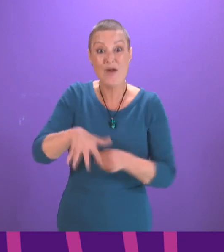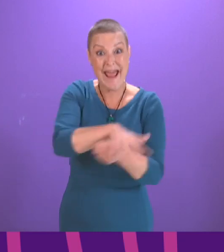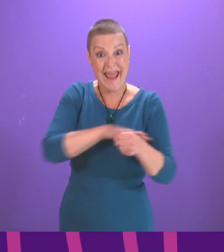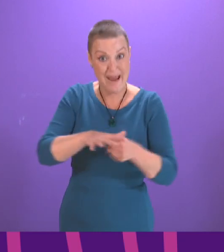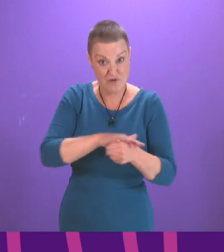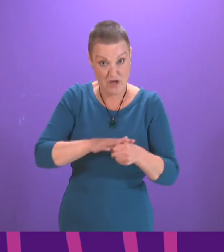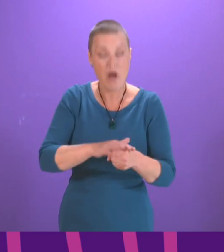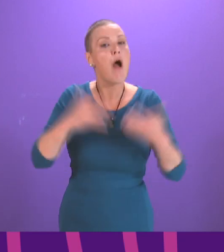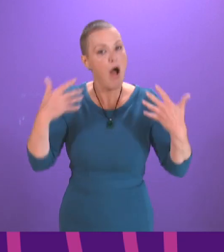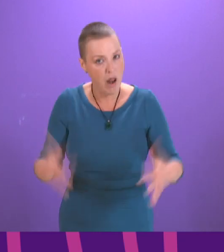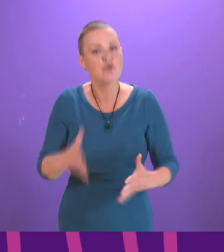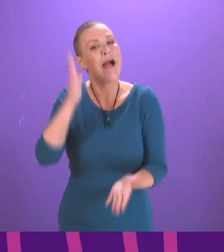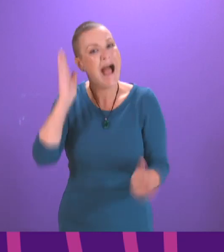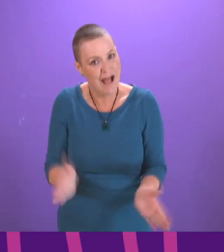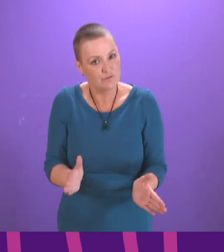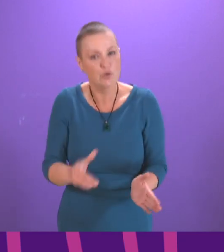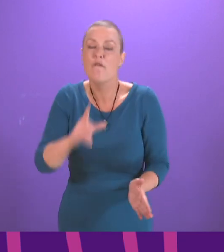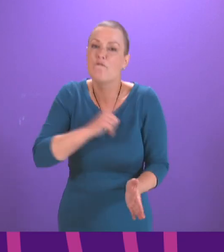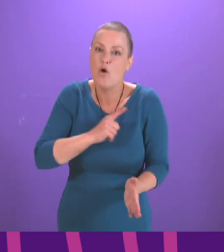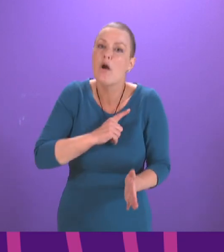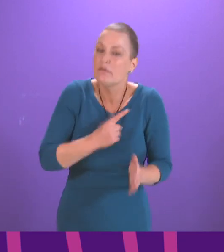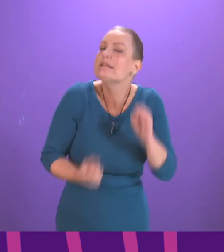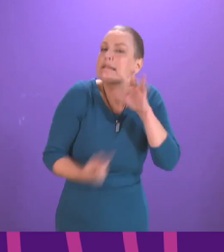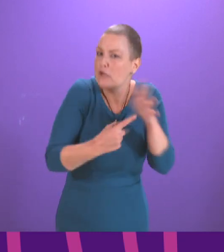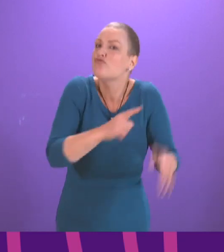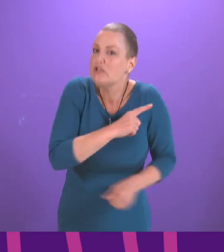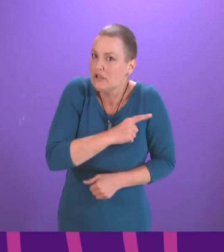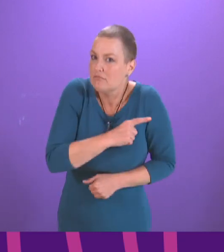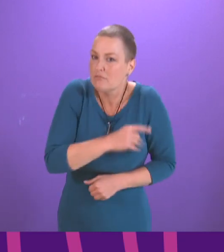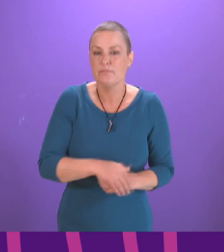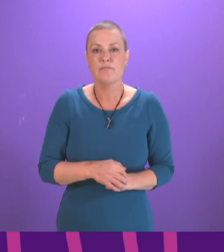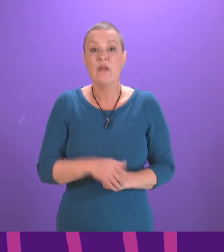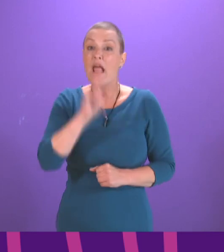you live in, unless you require to do so for essential reasons. If you live in a level